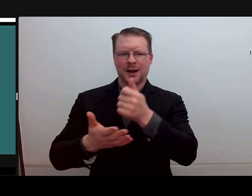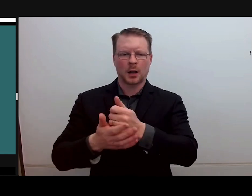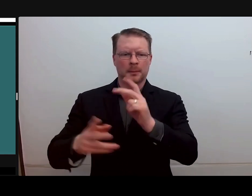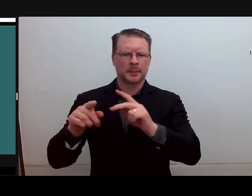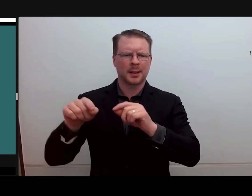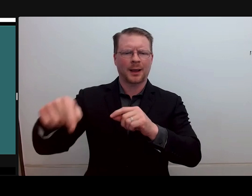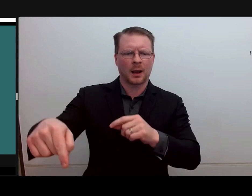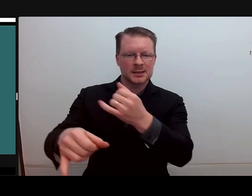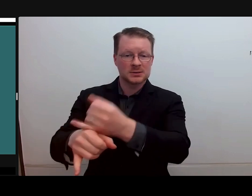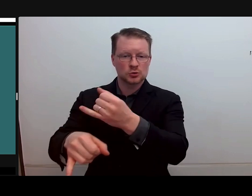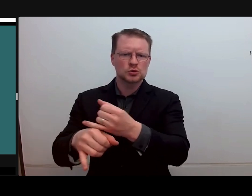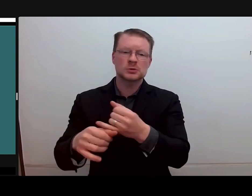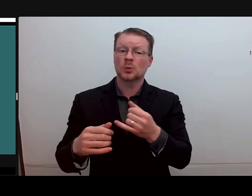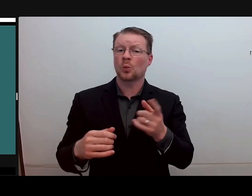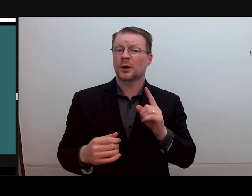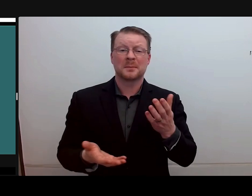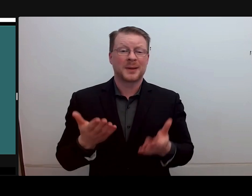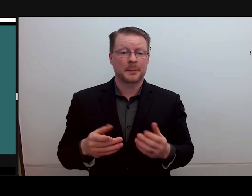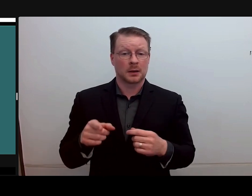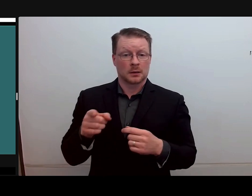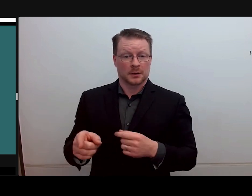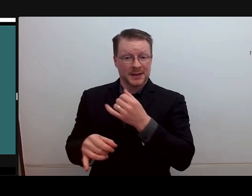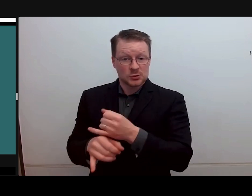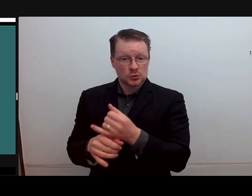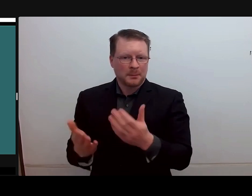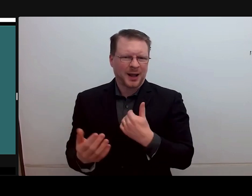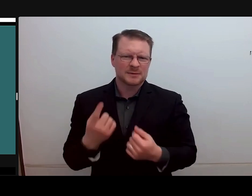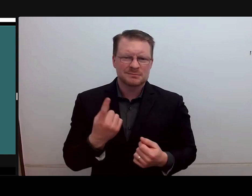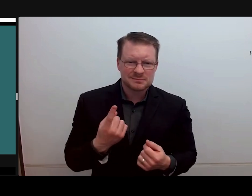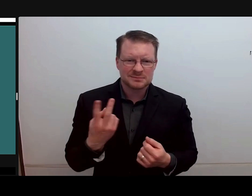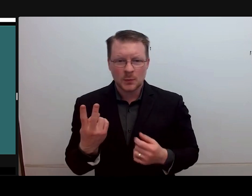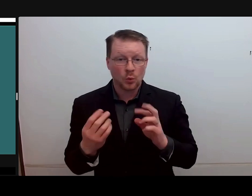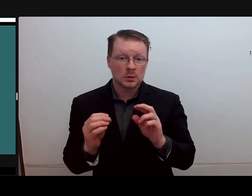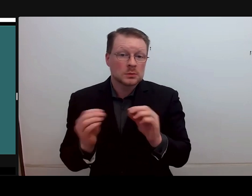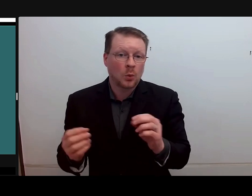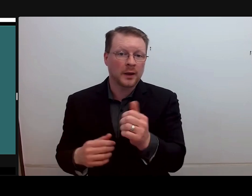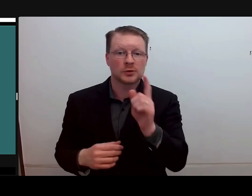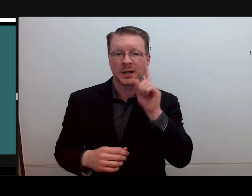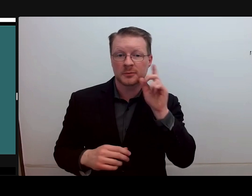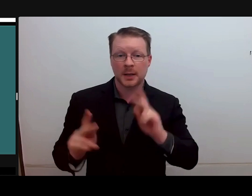Those conversations help people at institutions where the institution might have one, two,